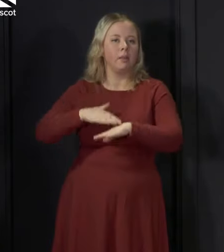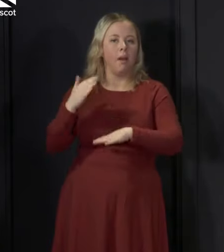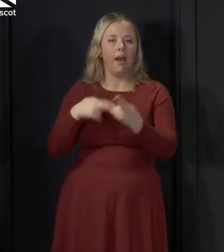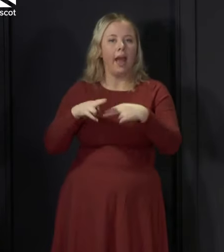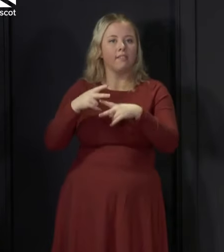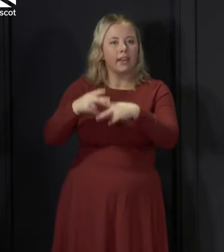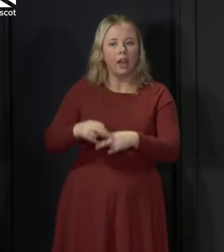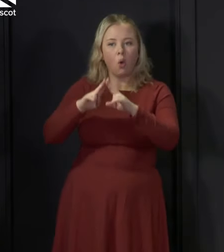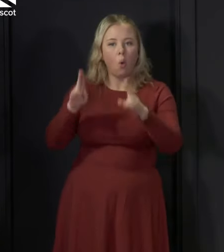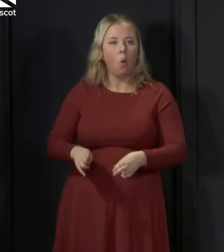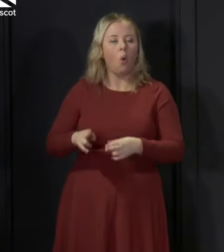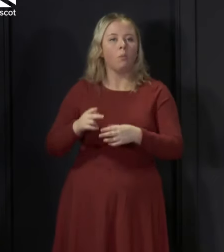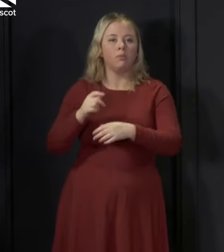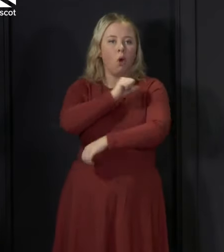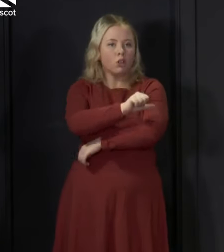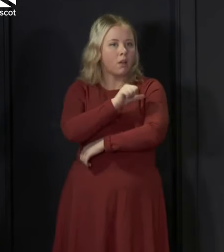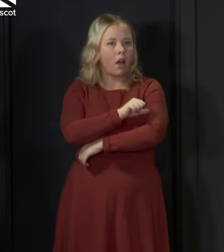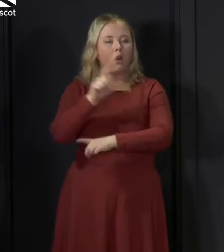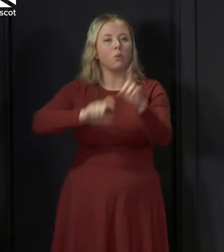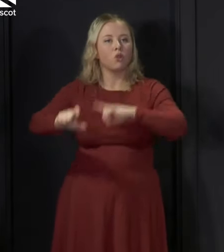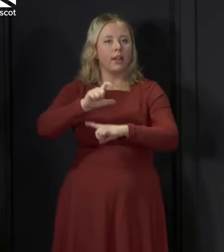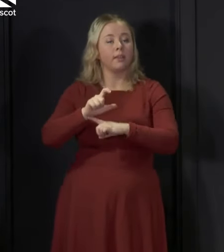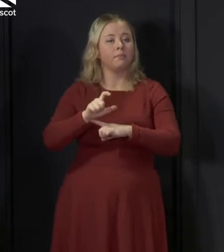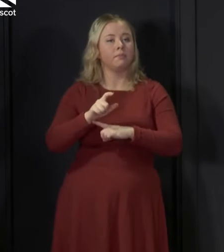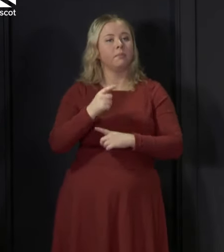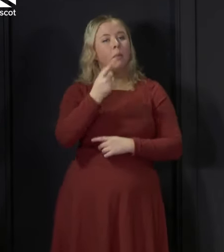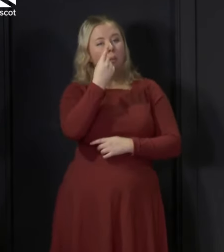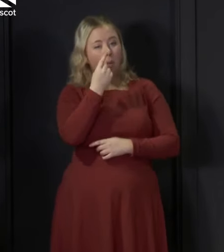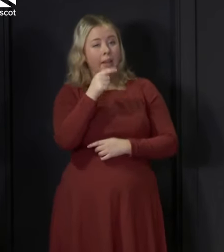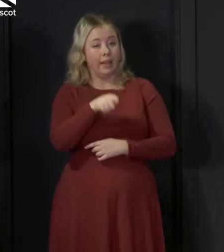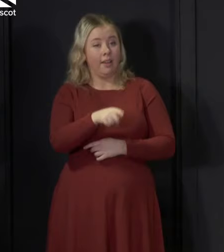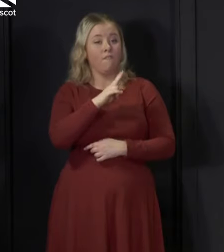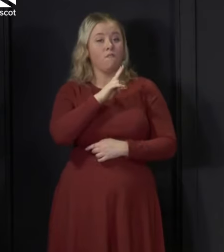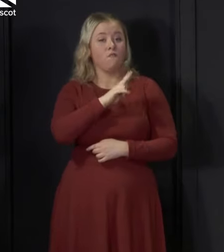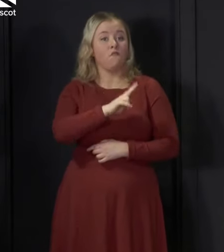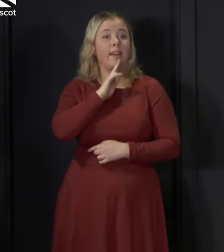So we will probably, on Friday, set out the kind of detail I have spoken about where we